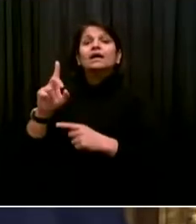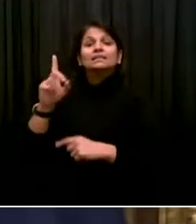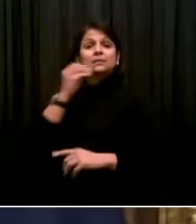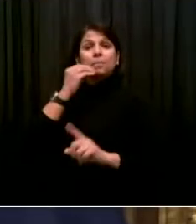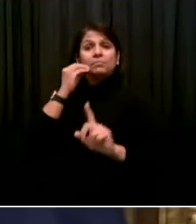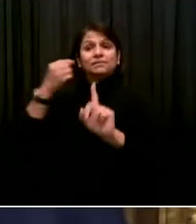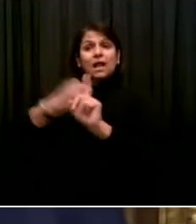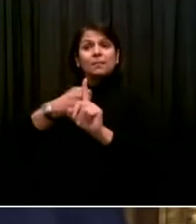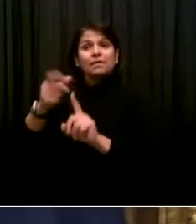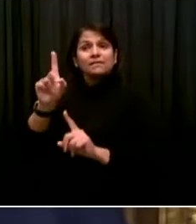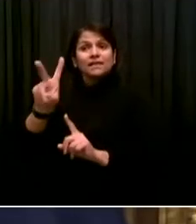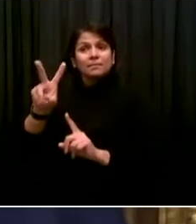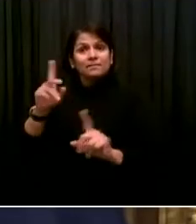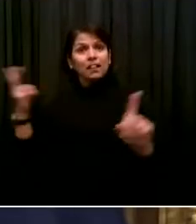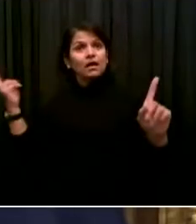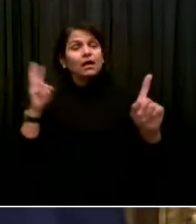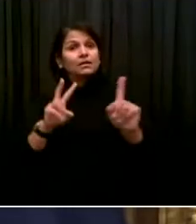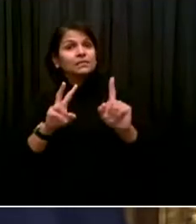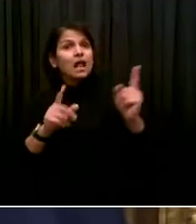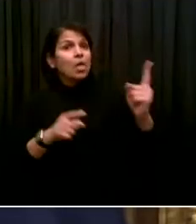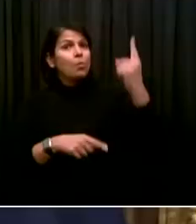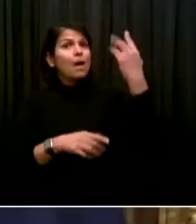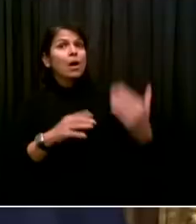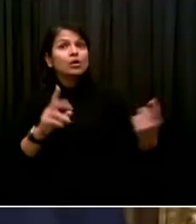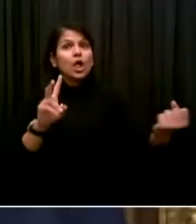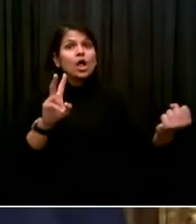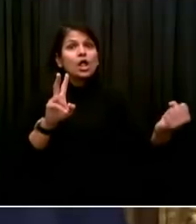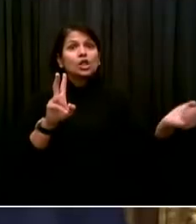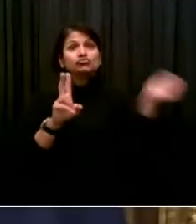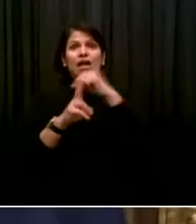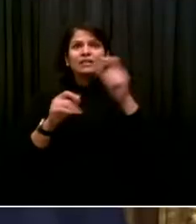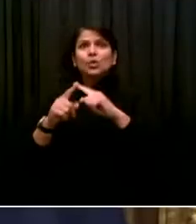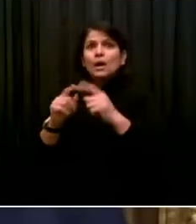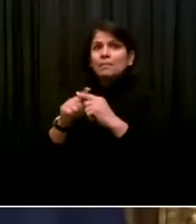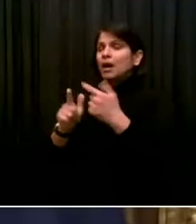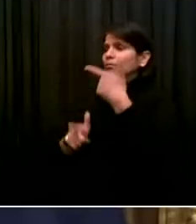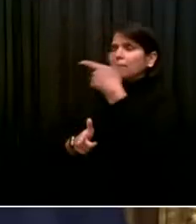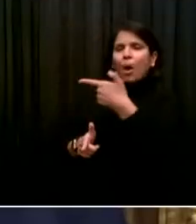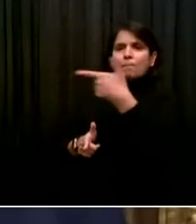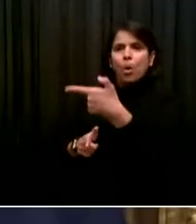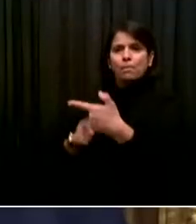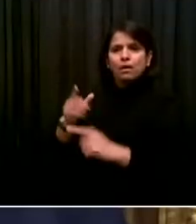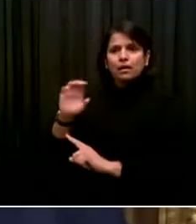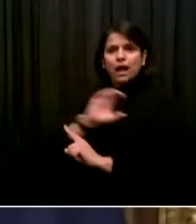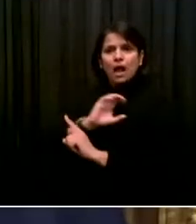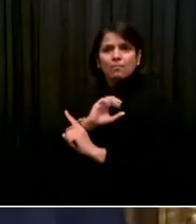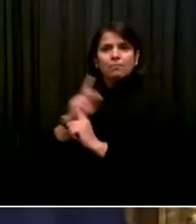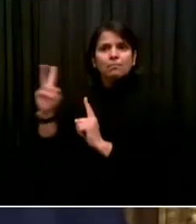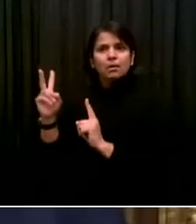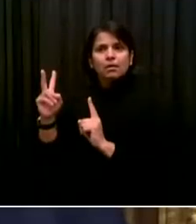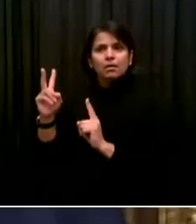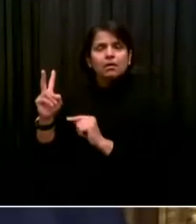AMBUSHED WHEN THEY ANSWERED A DOMESTIC VIOLENCE CALL. THE SUSPECT HAD A 45 CALIBER